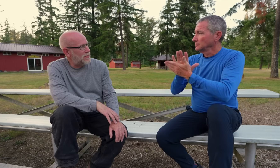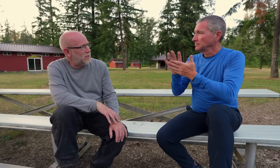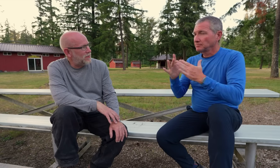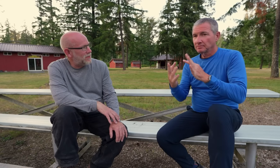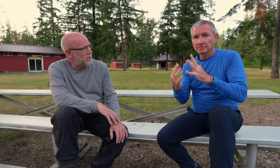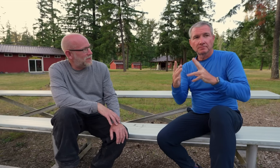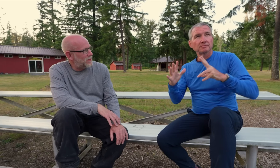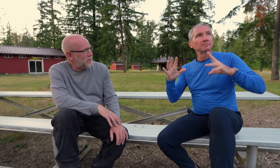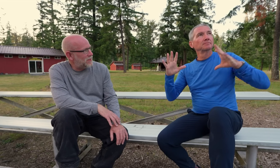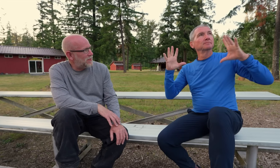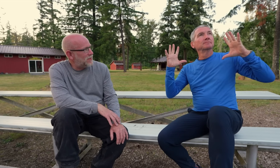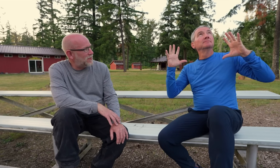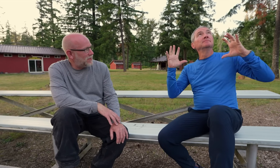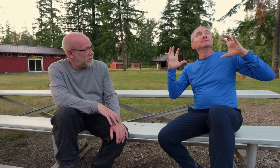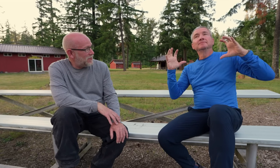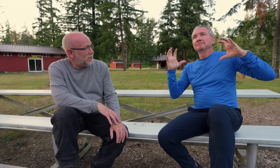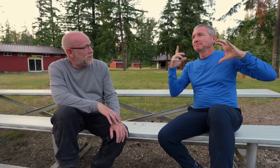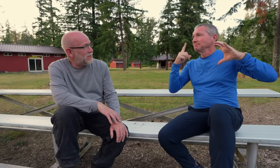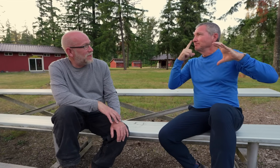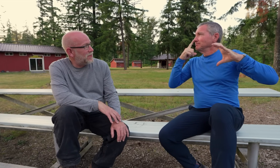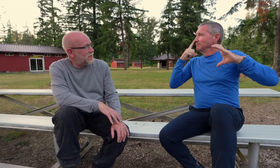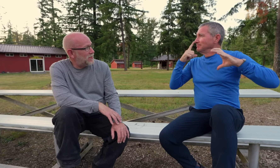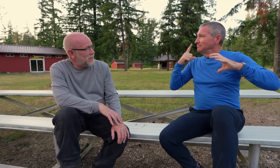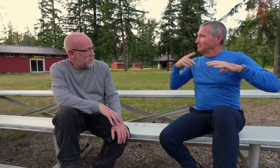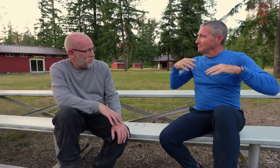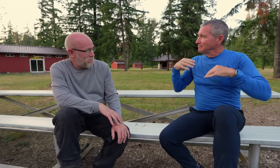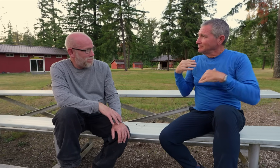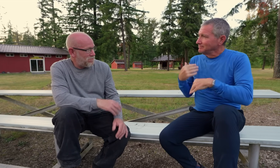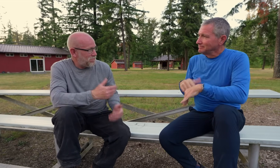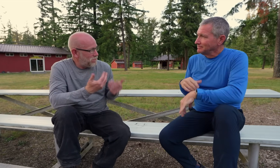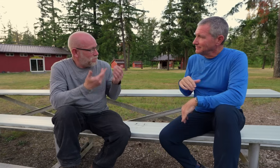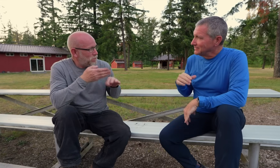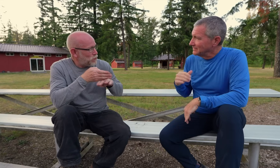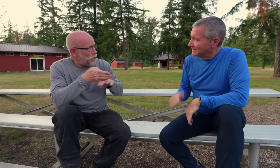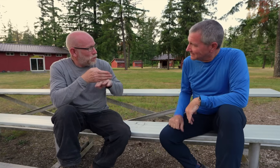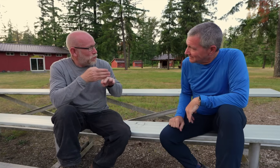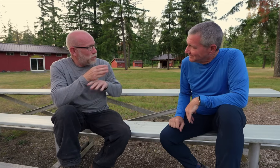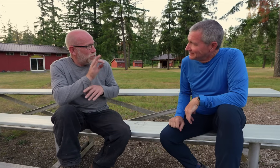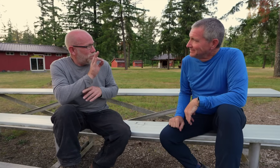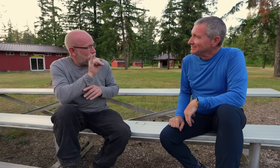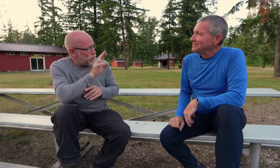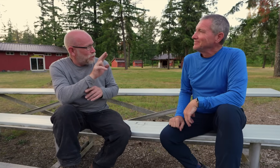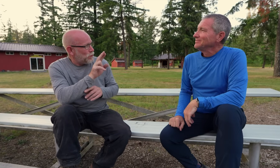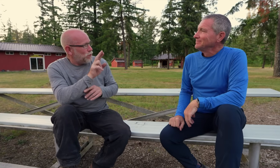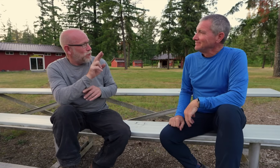It’s so nice here, with the smell of nature. That's the scent of fir burning.